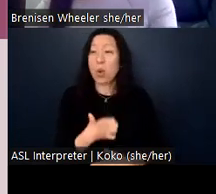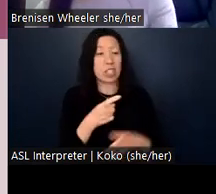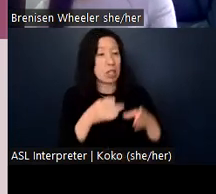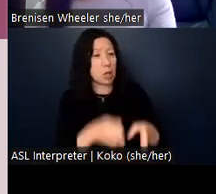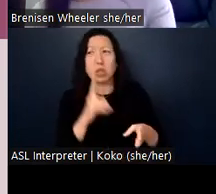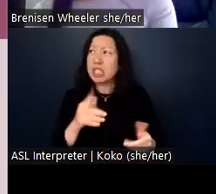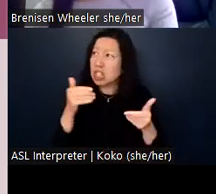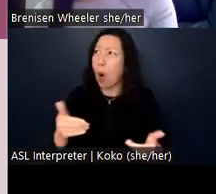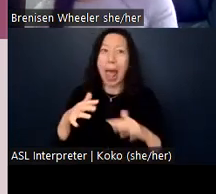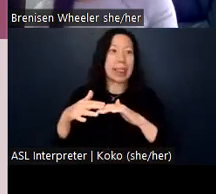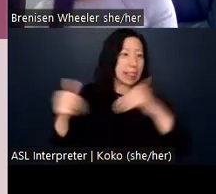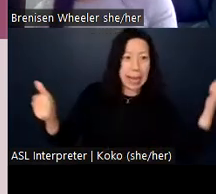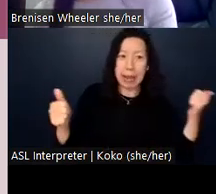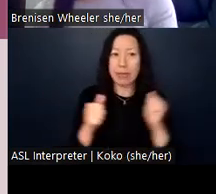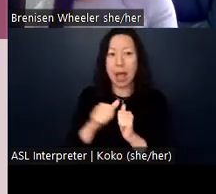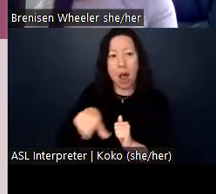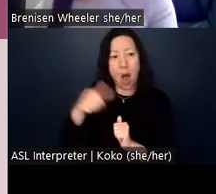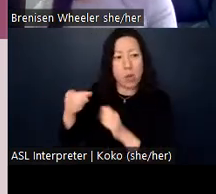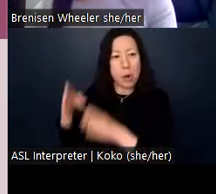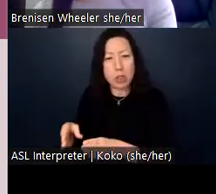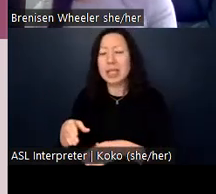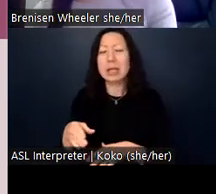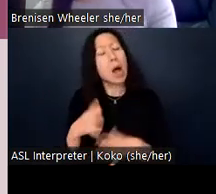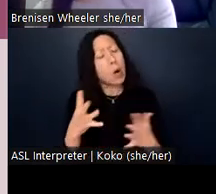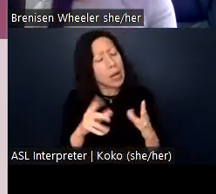keep in touch compassionately. 13:18:55 The survivor in your life would have